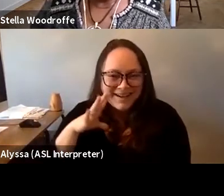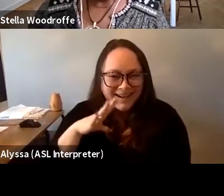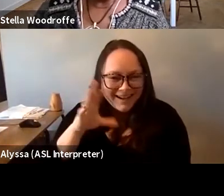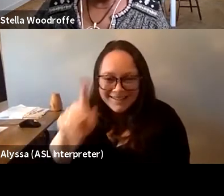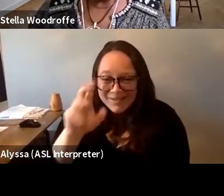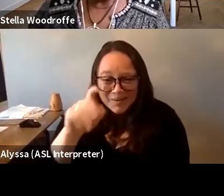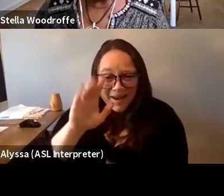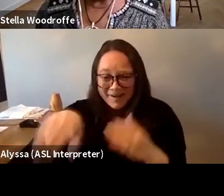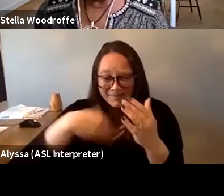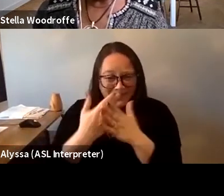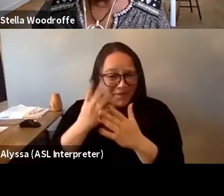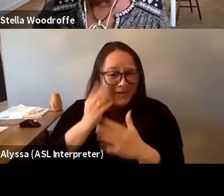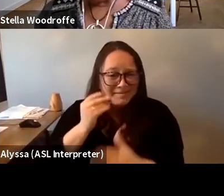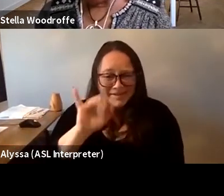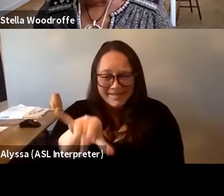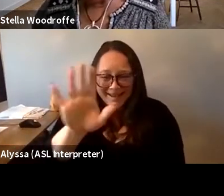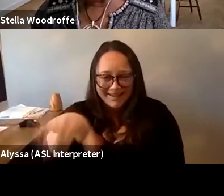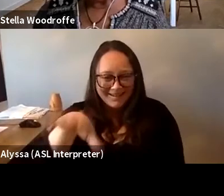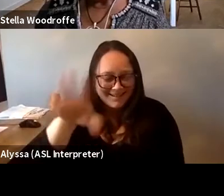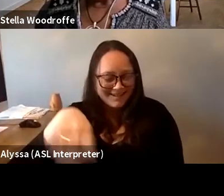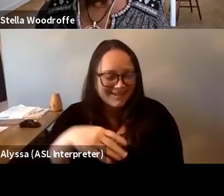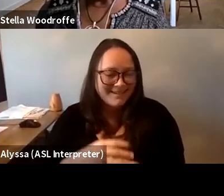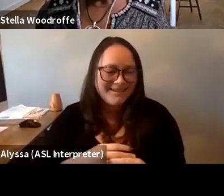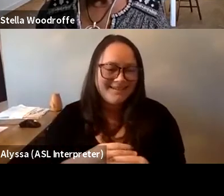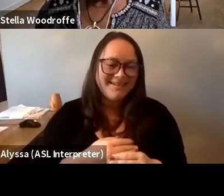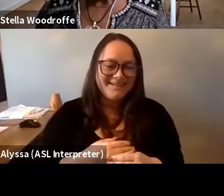that. So what are your thoughts Tasheka